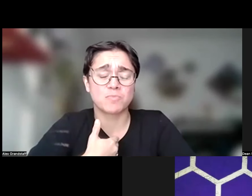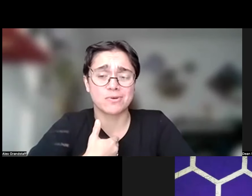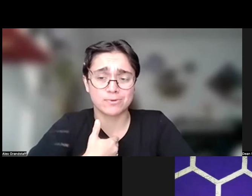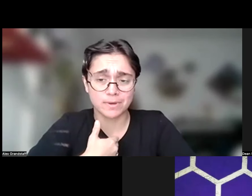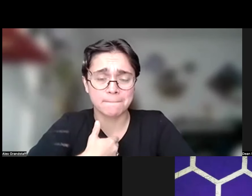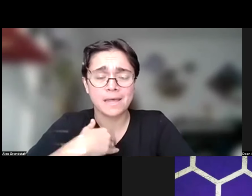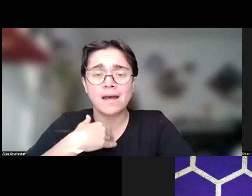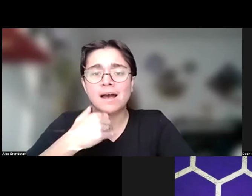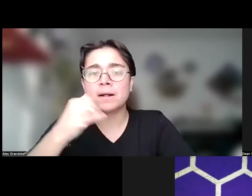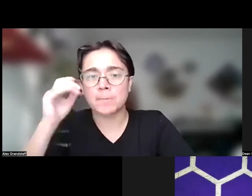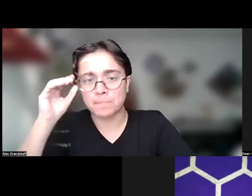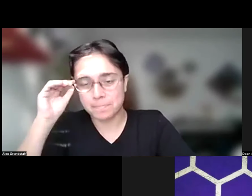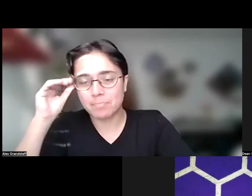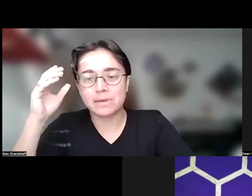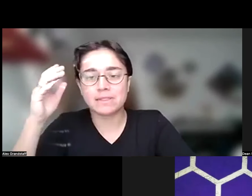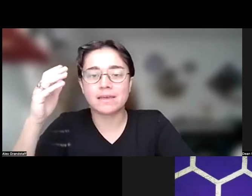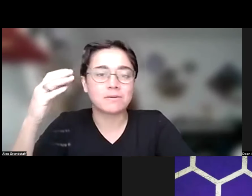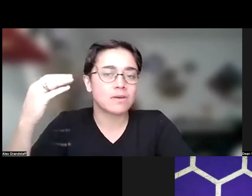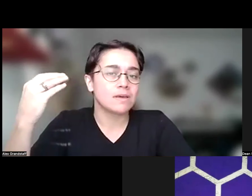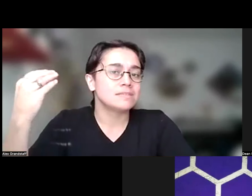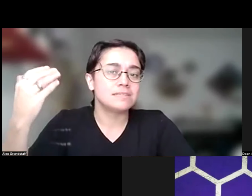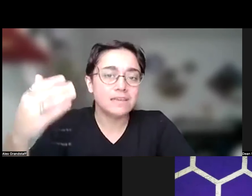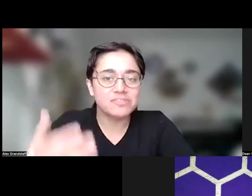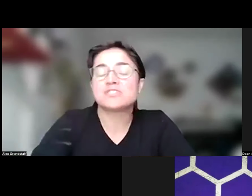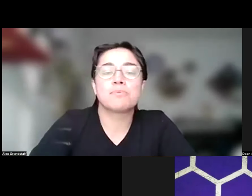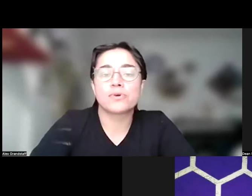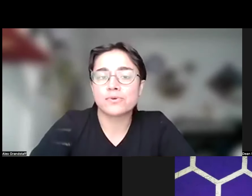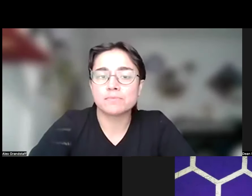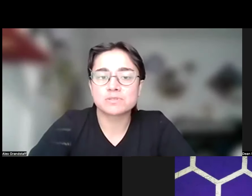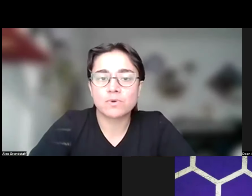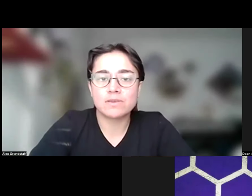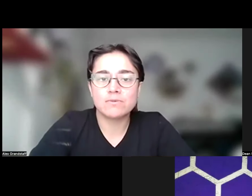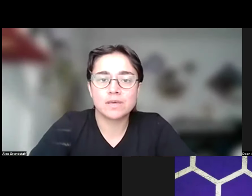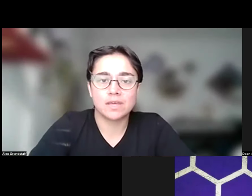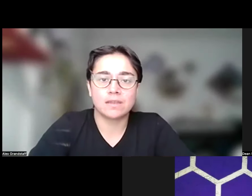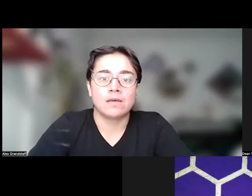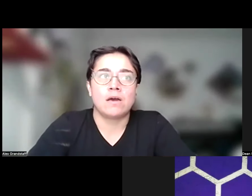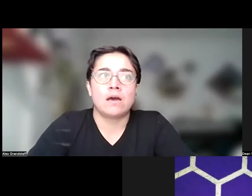Those experiences opposite have an impact on us as individuals when we go